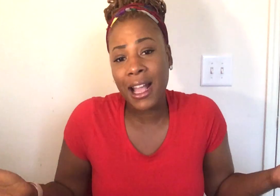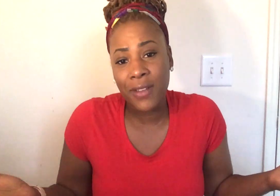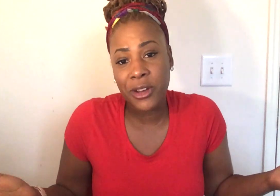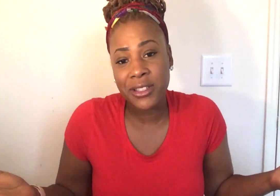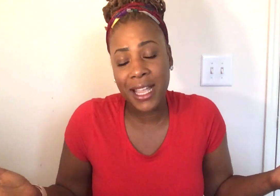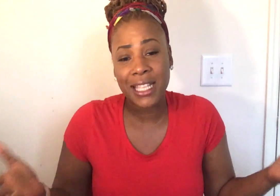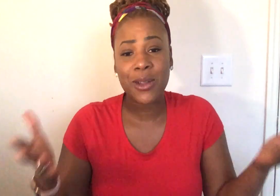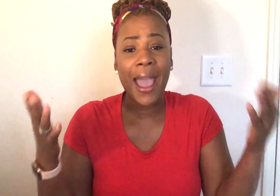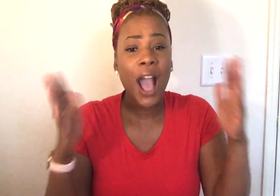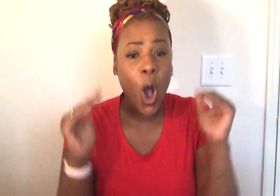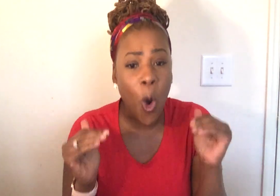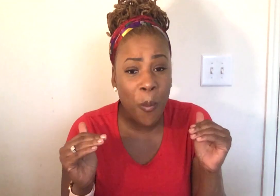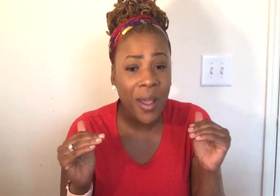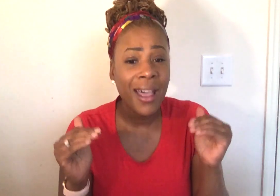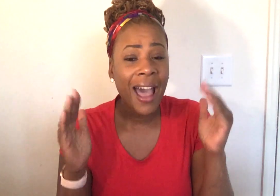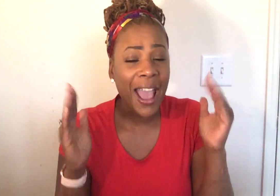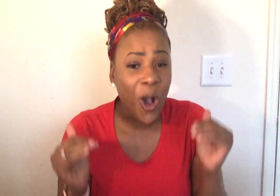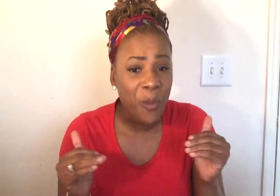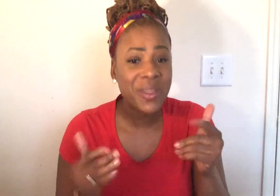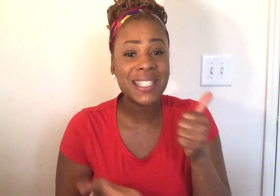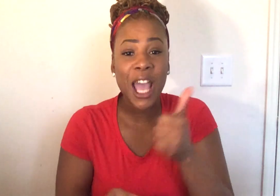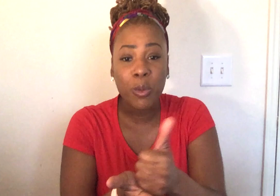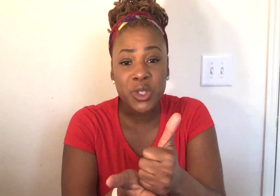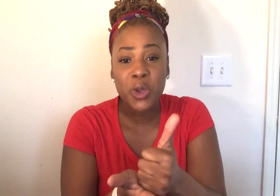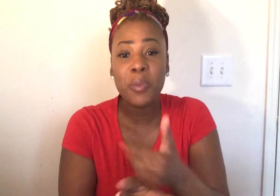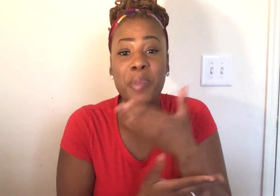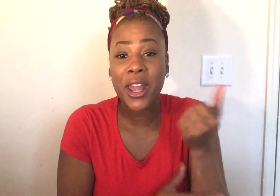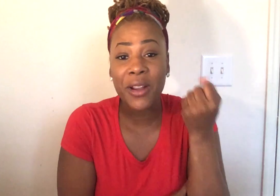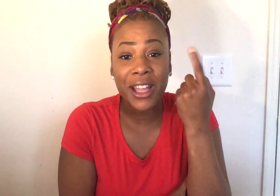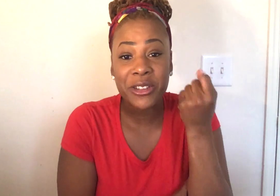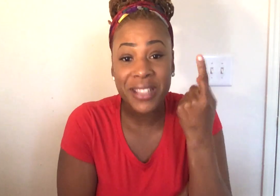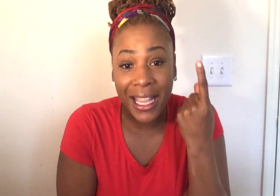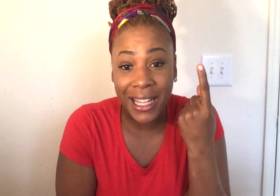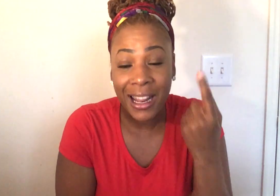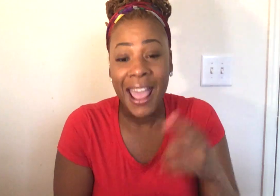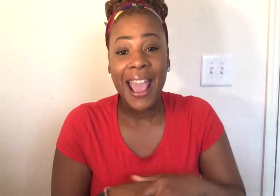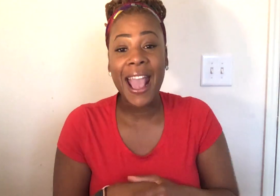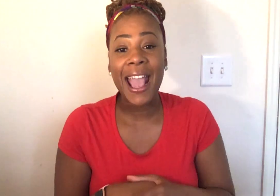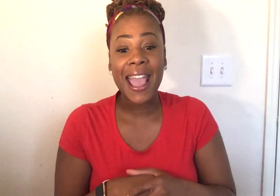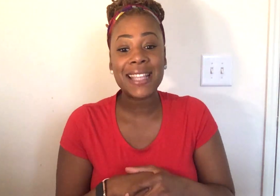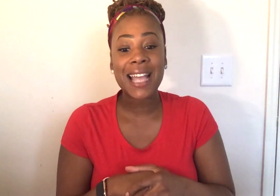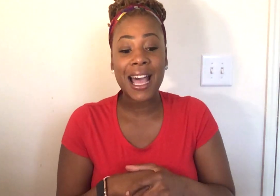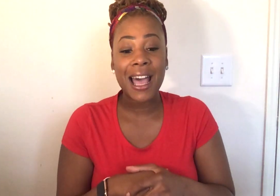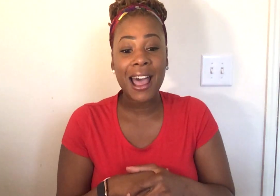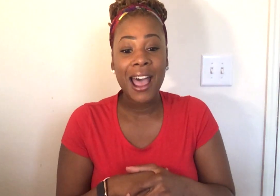understanding so I hope I hope this helped you better understand it and if